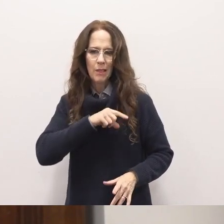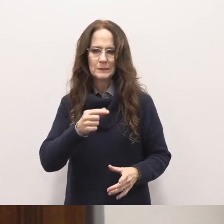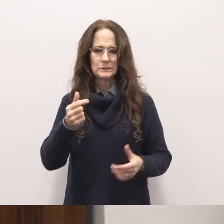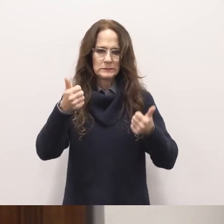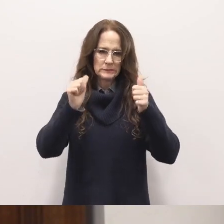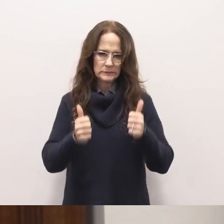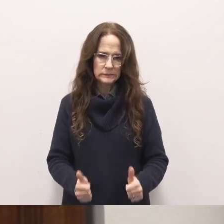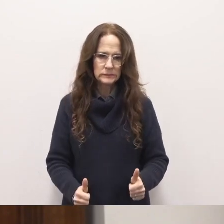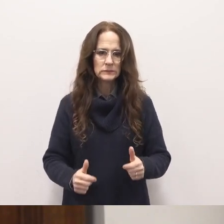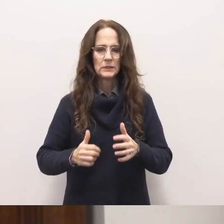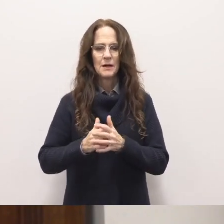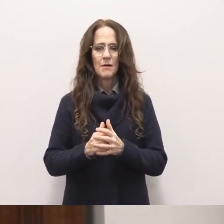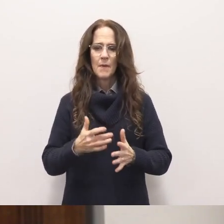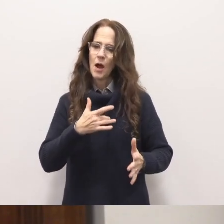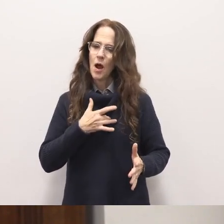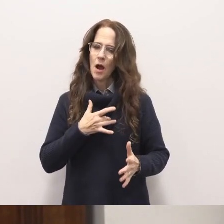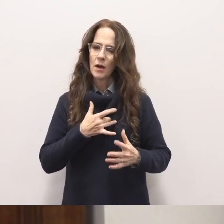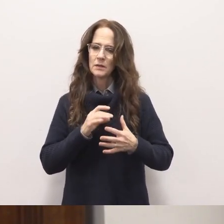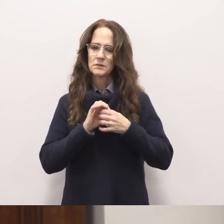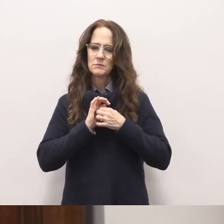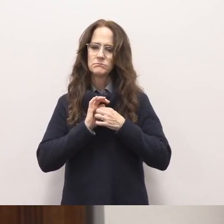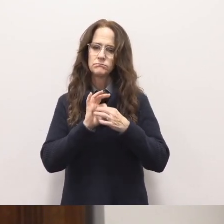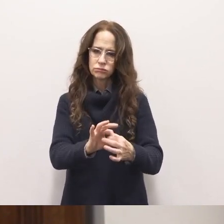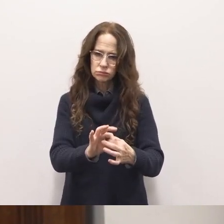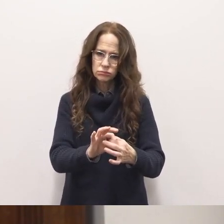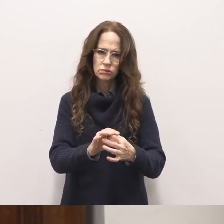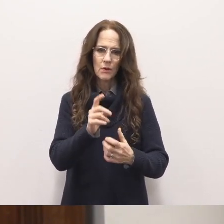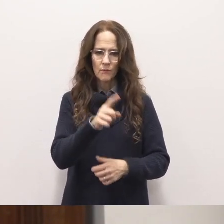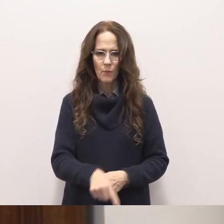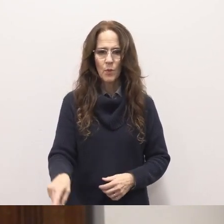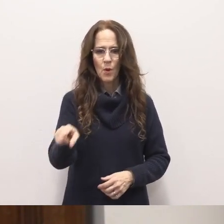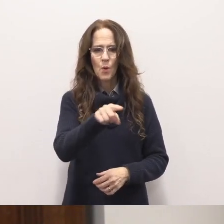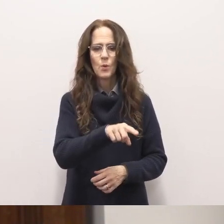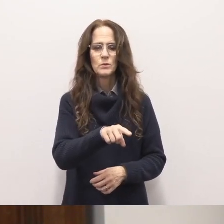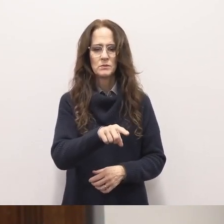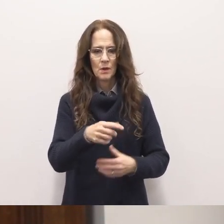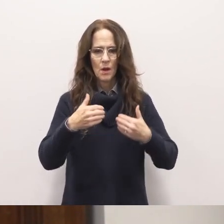But our hearts go out to those who have lost so much.